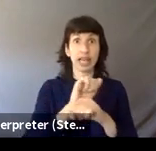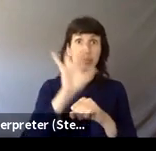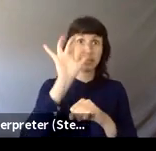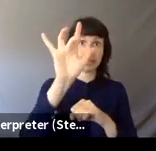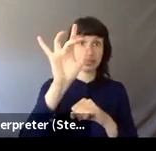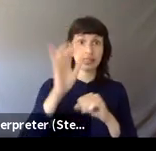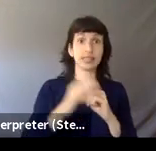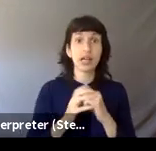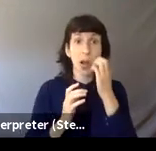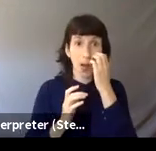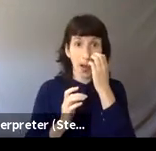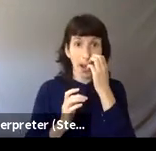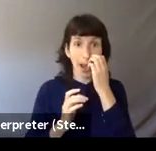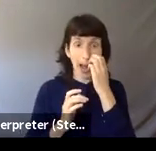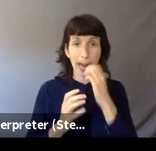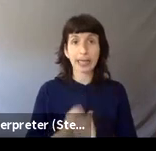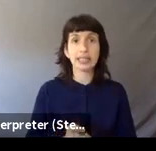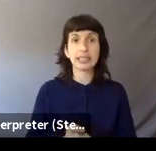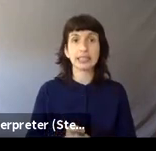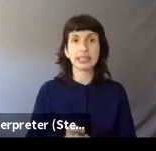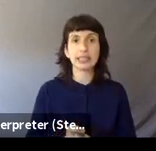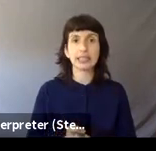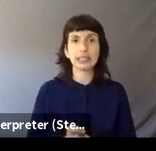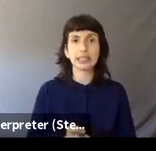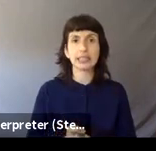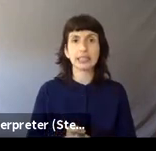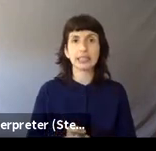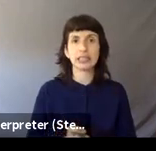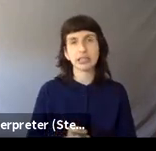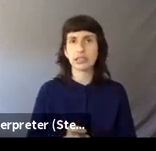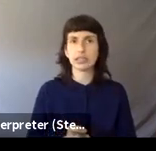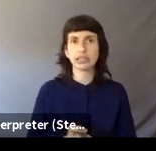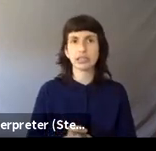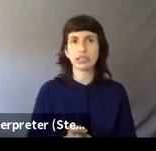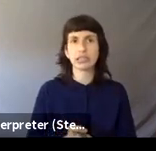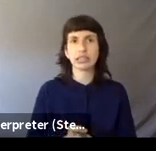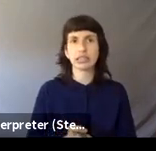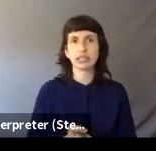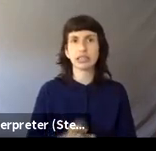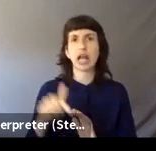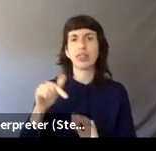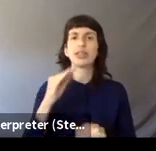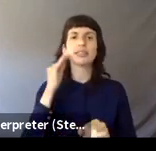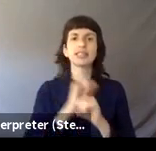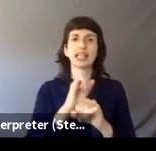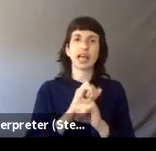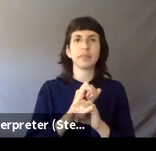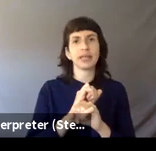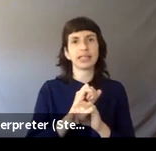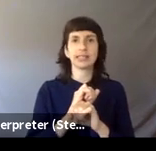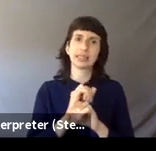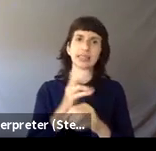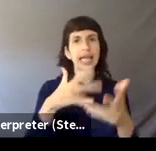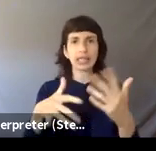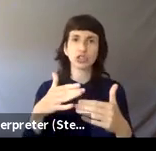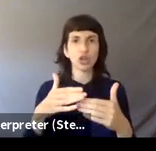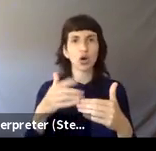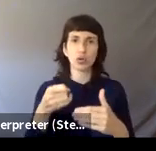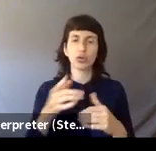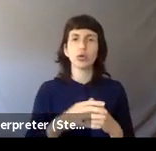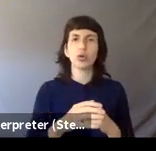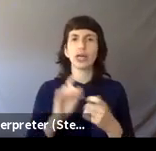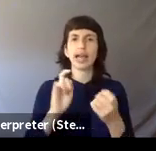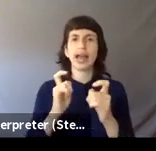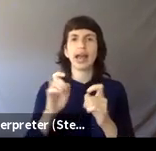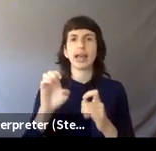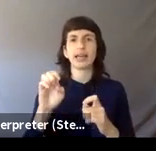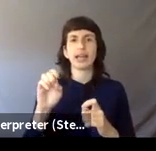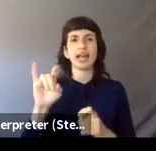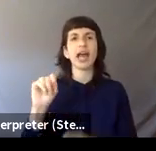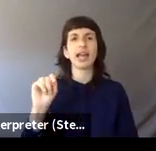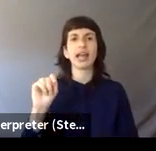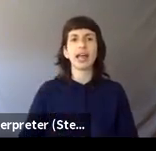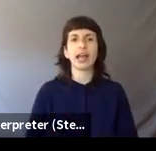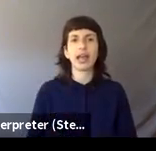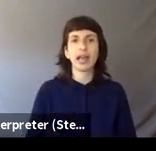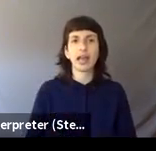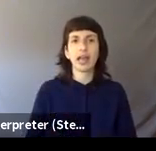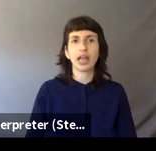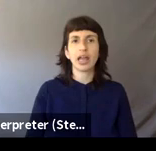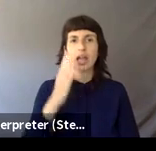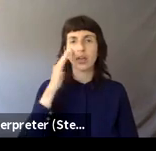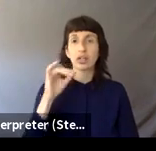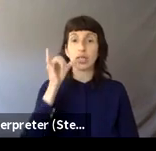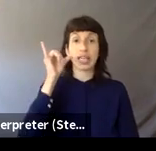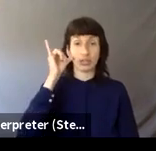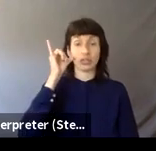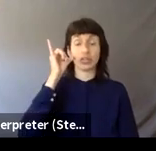you could certainly just start with Teams and add Class Notebook on as you get comfortable with a different feature.